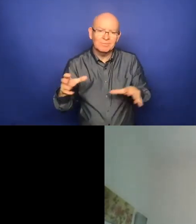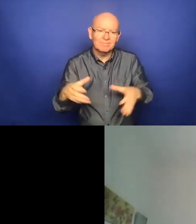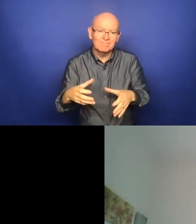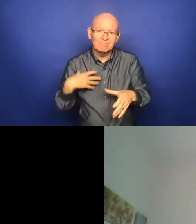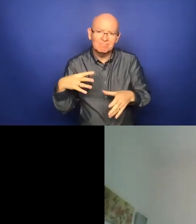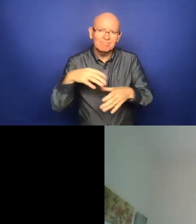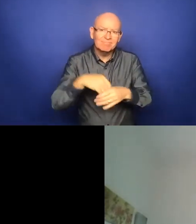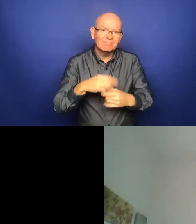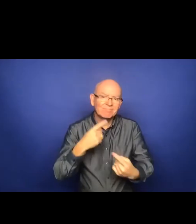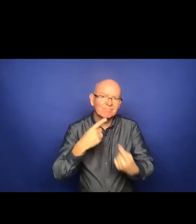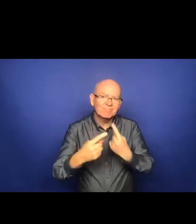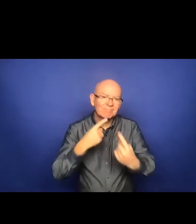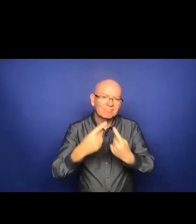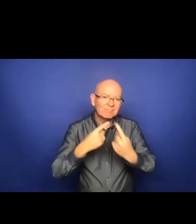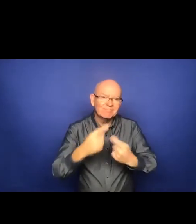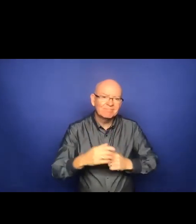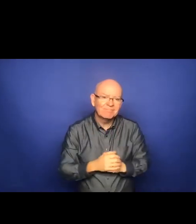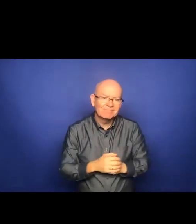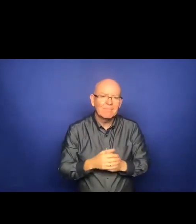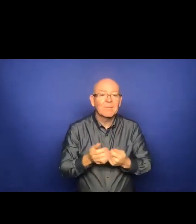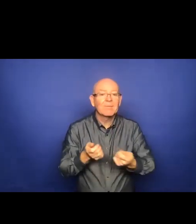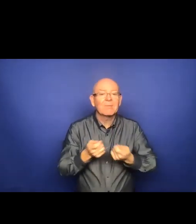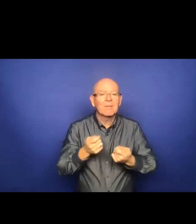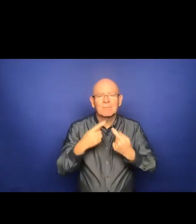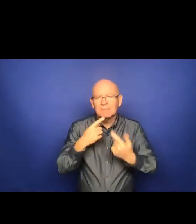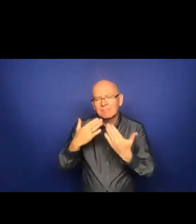Thank you for giving these examples of how states